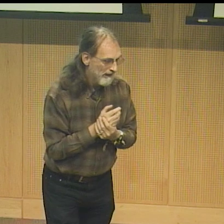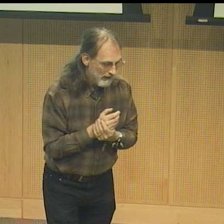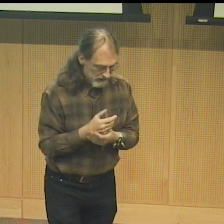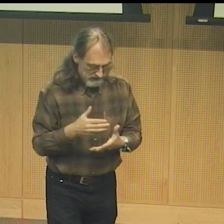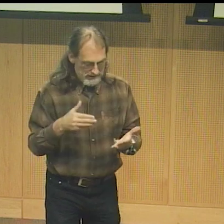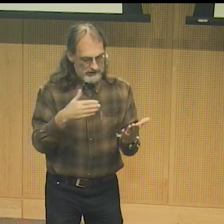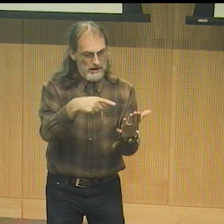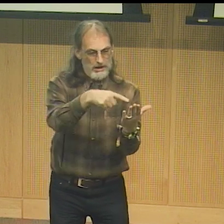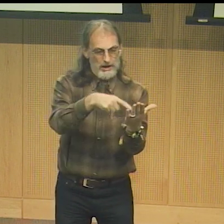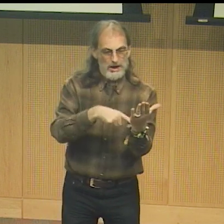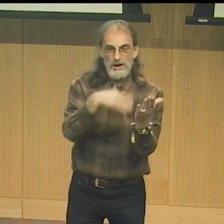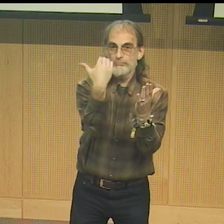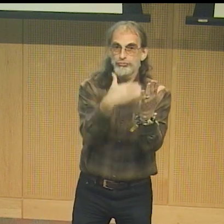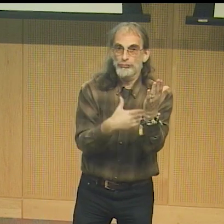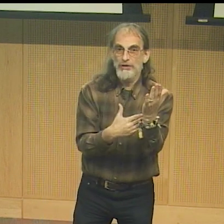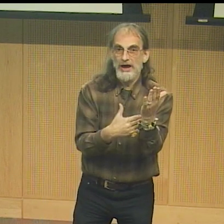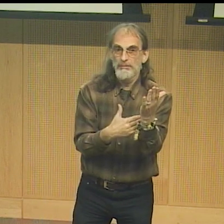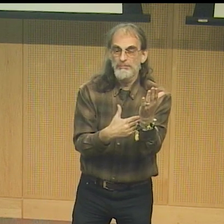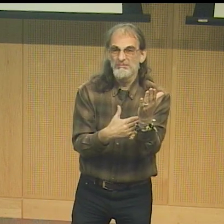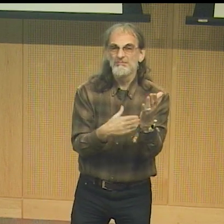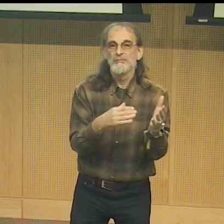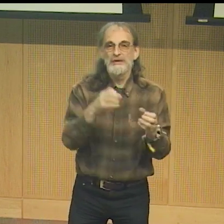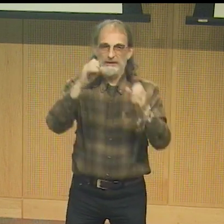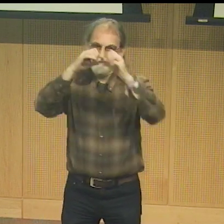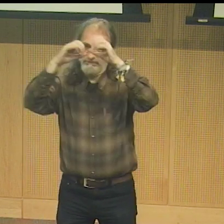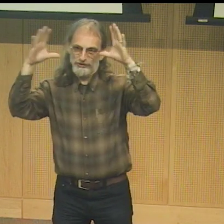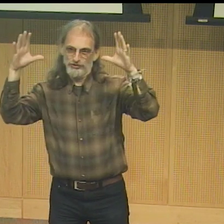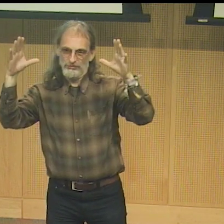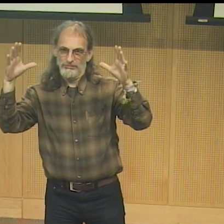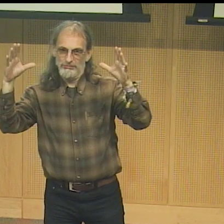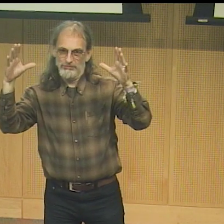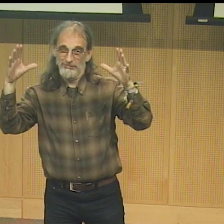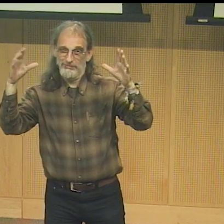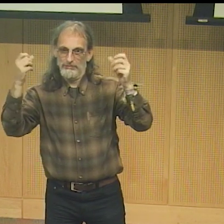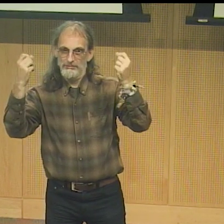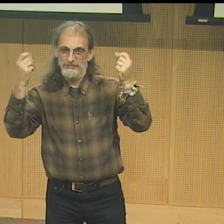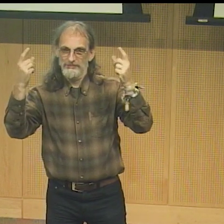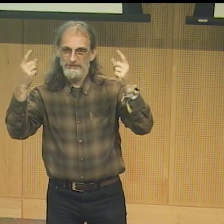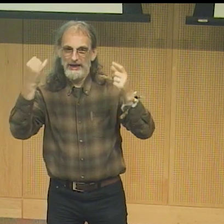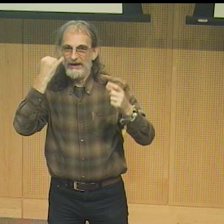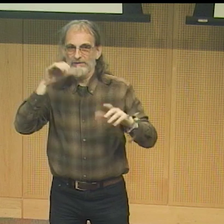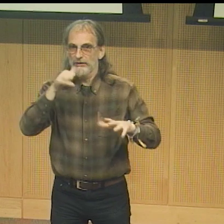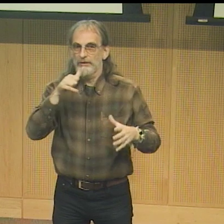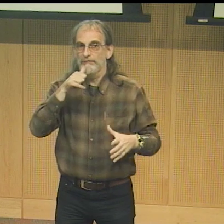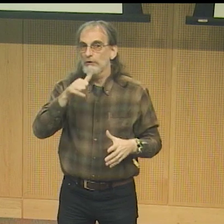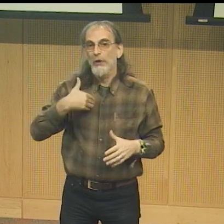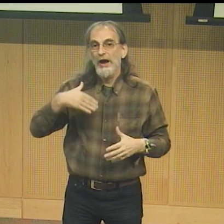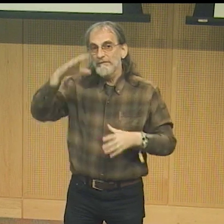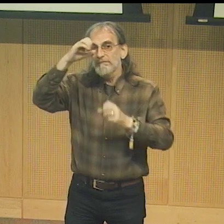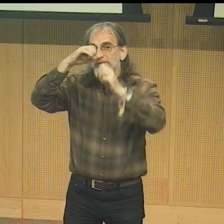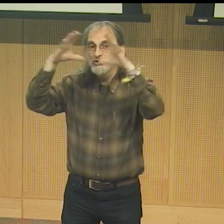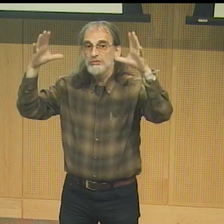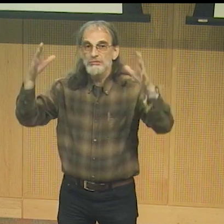In order to do that, you need to document the information, look back historically, and build a vision from there,